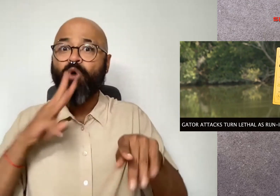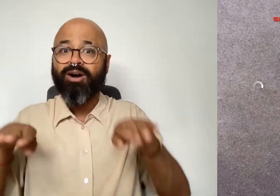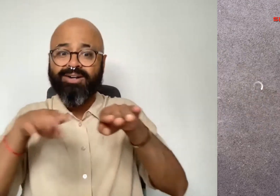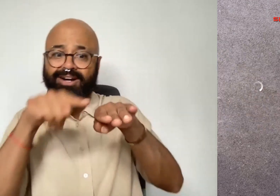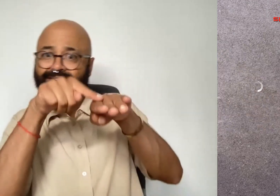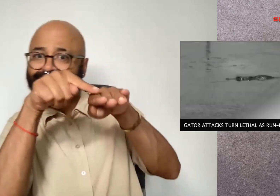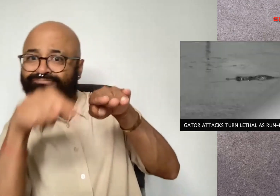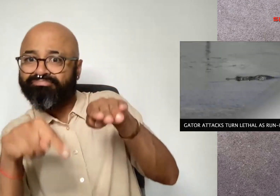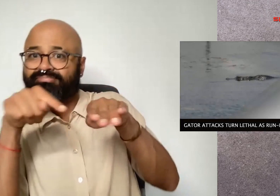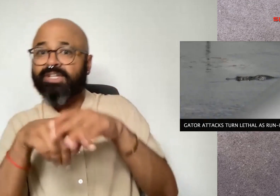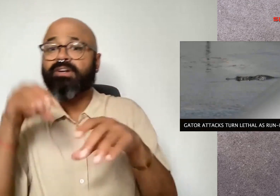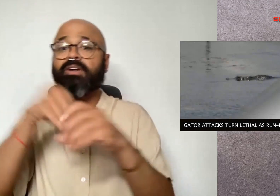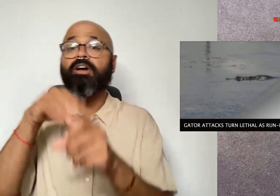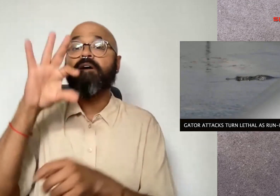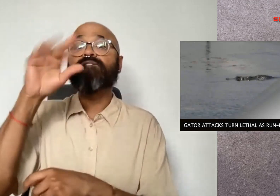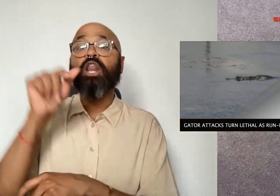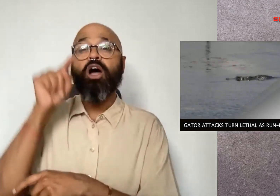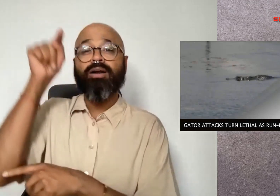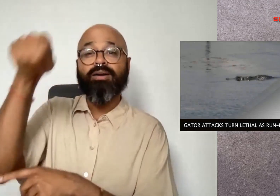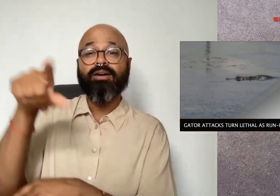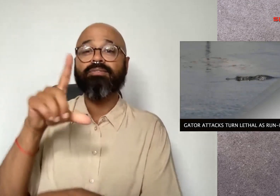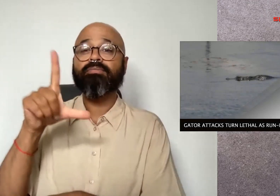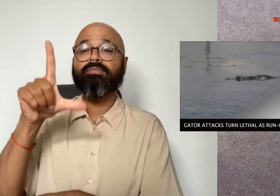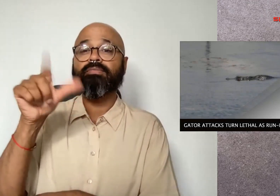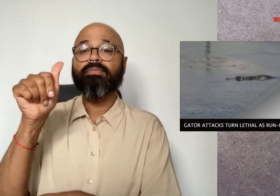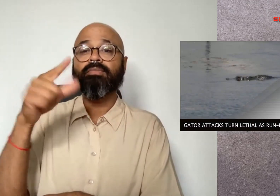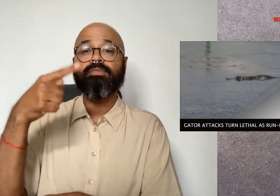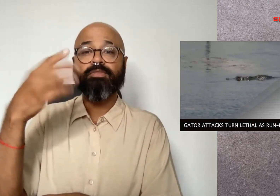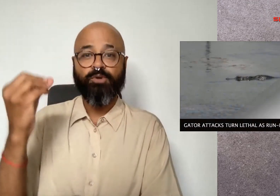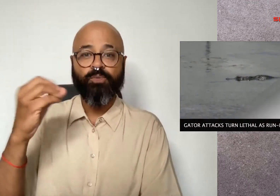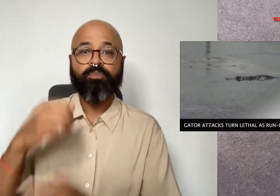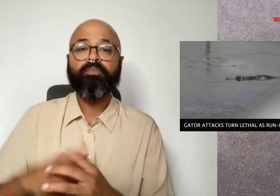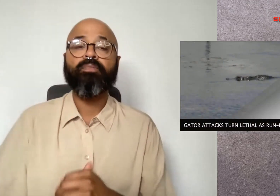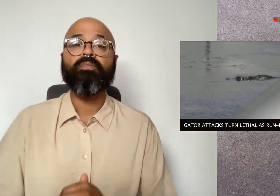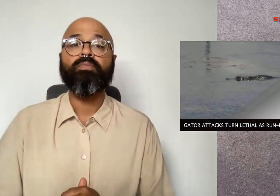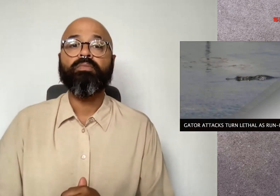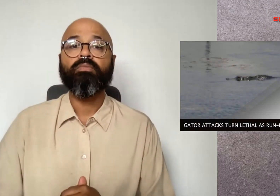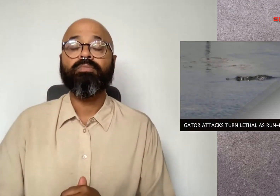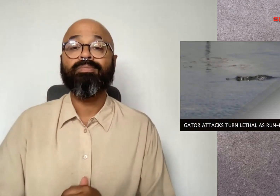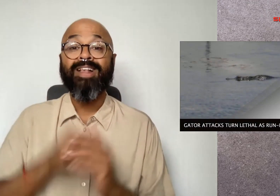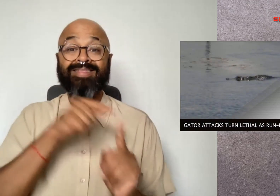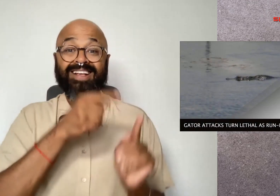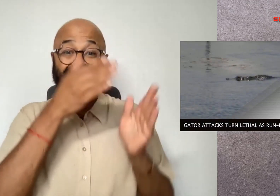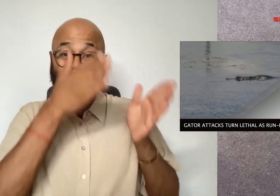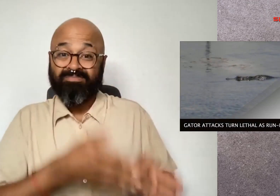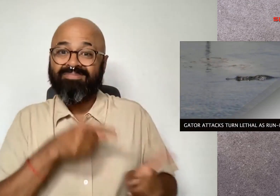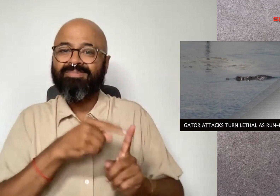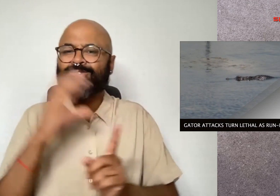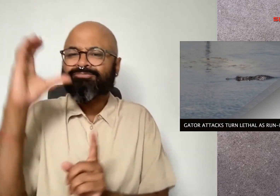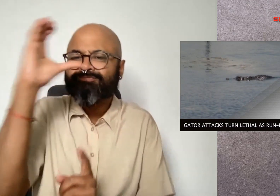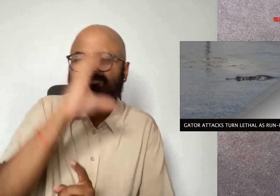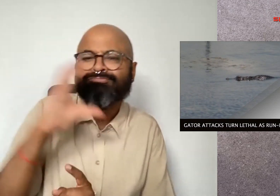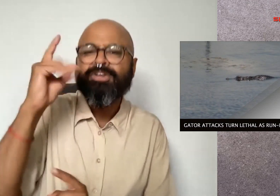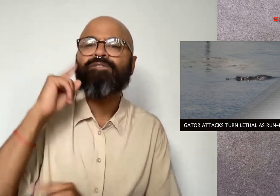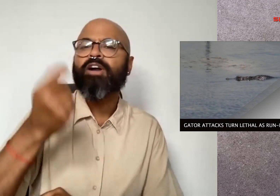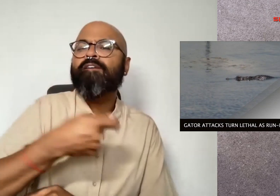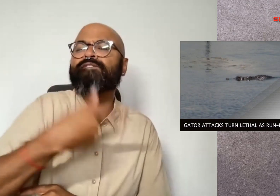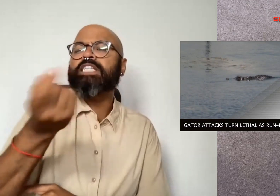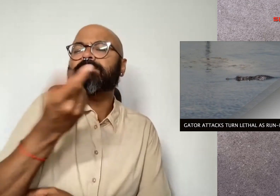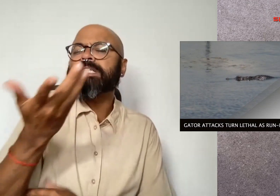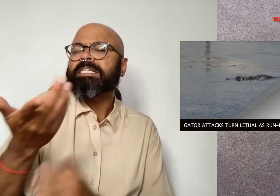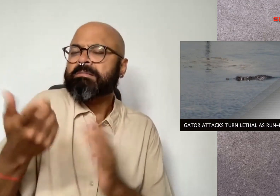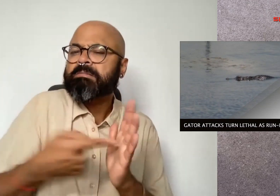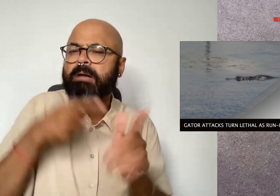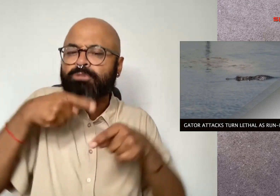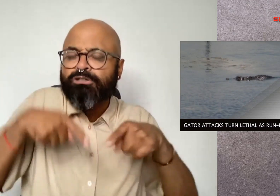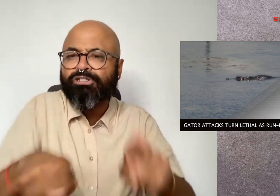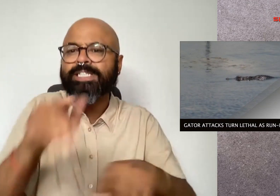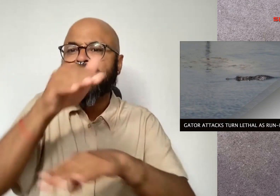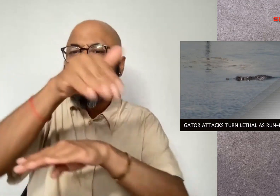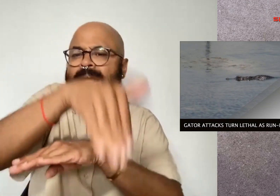found along the shoreline of a pond in Largo Florida he was searching for Frisbees sometime